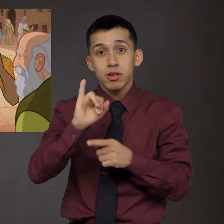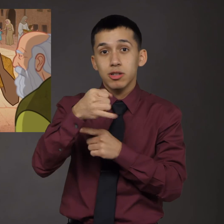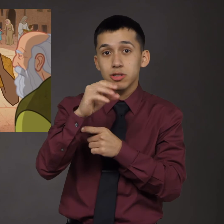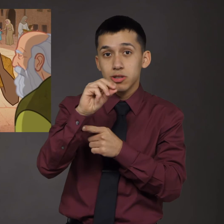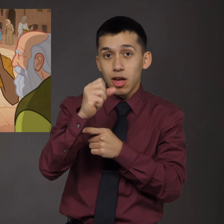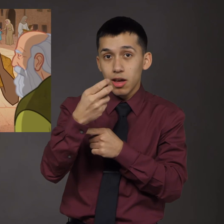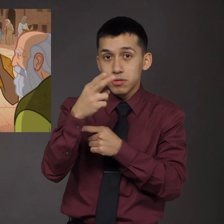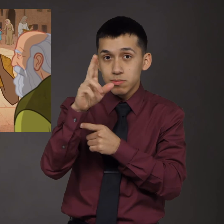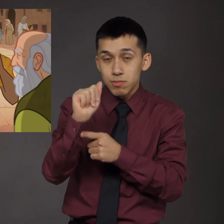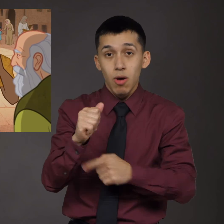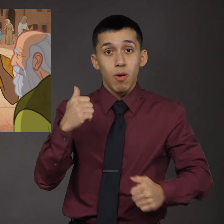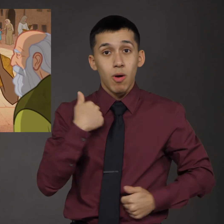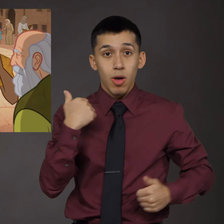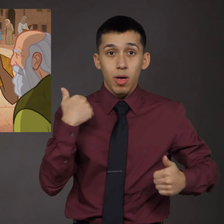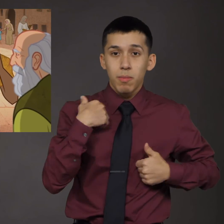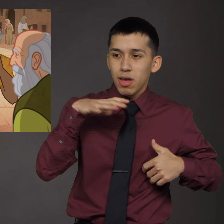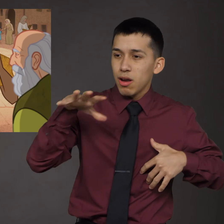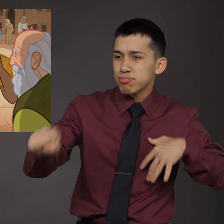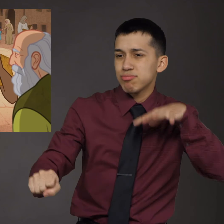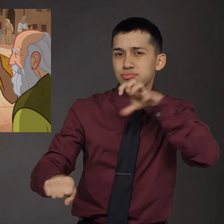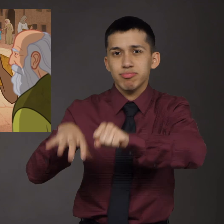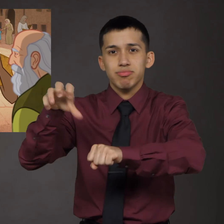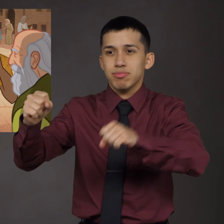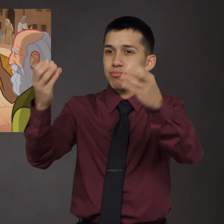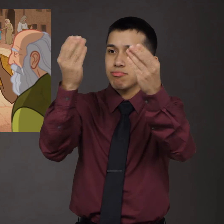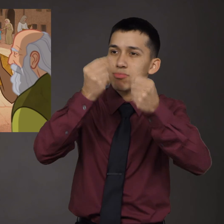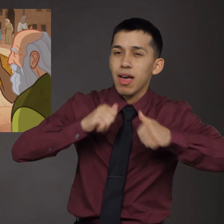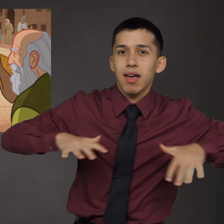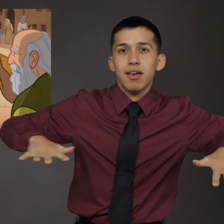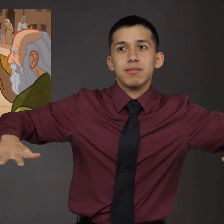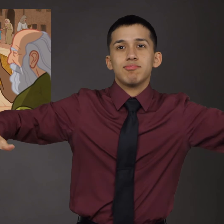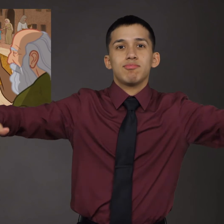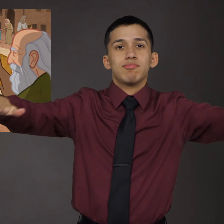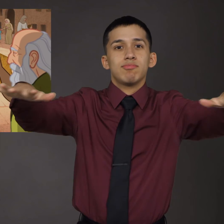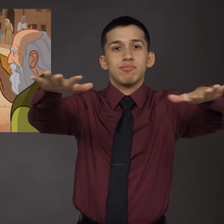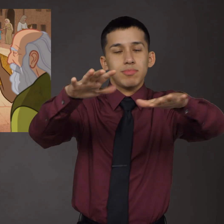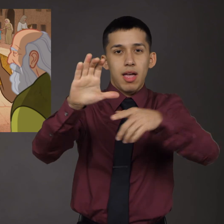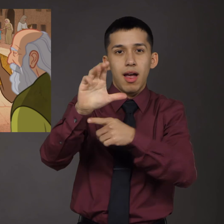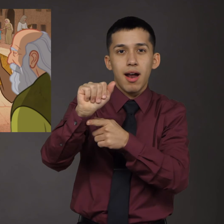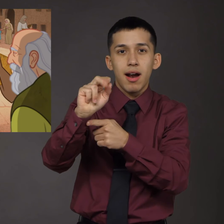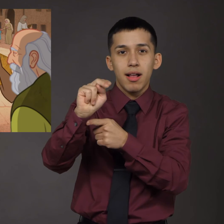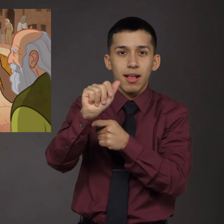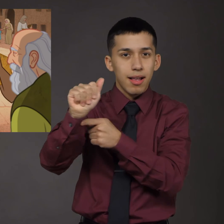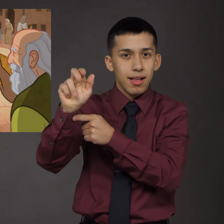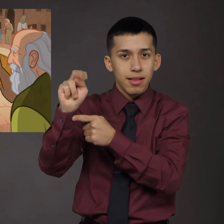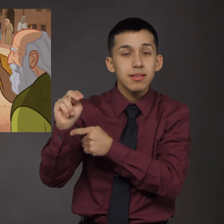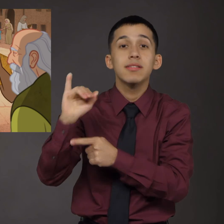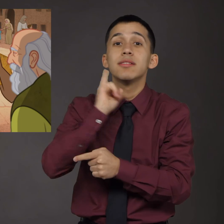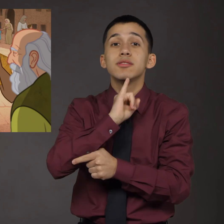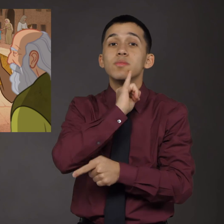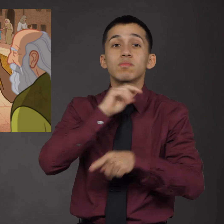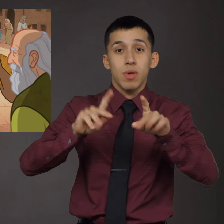Joshua's army continued to conquer the land of Canaan,